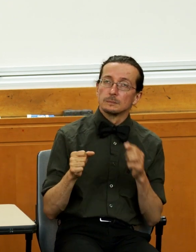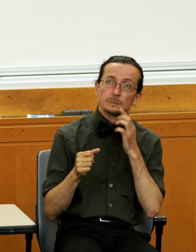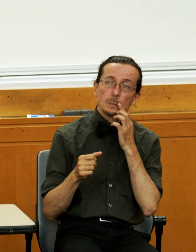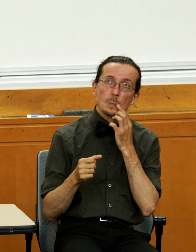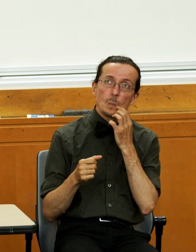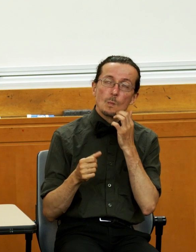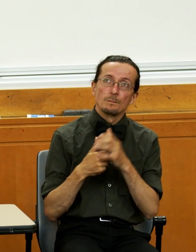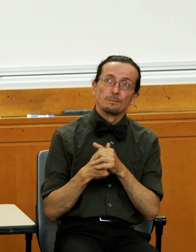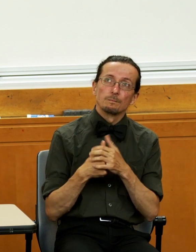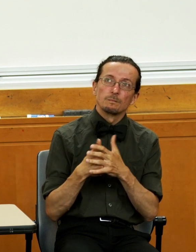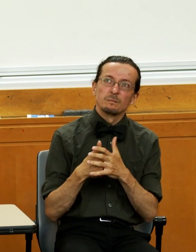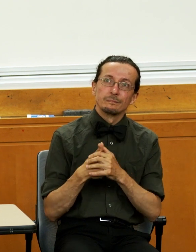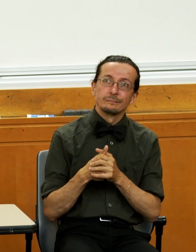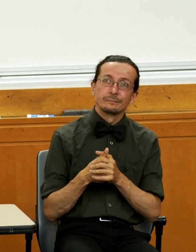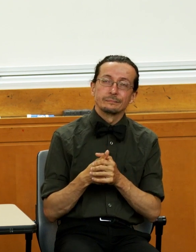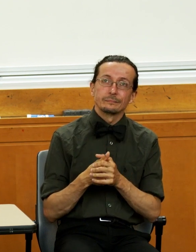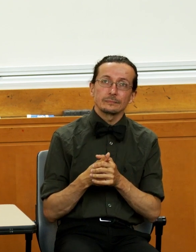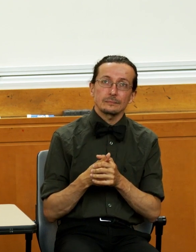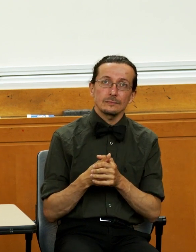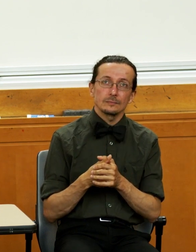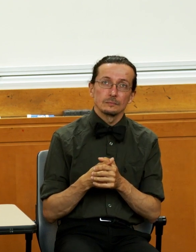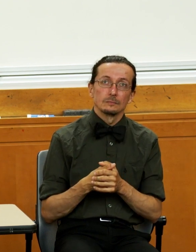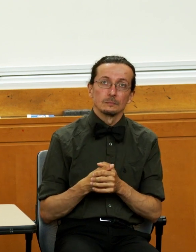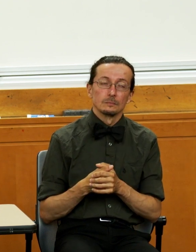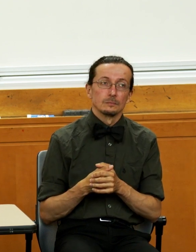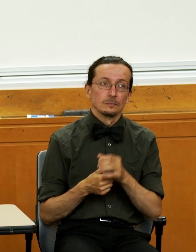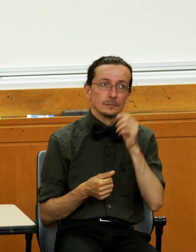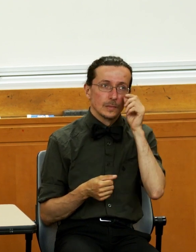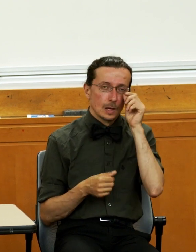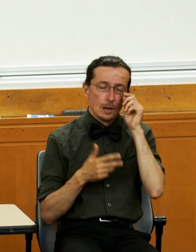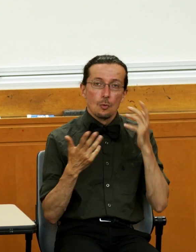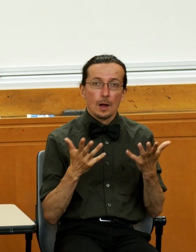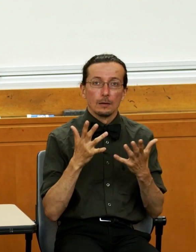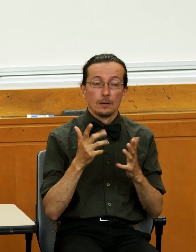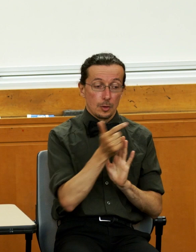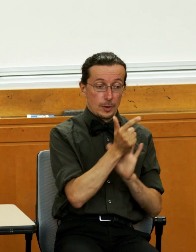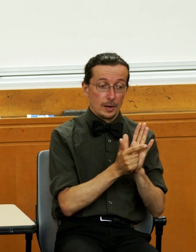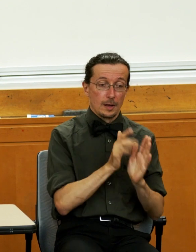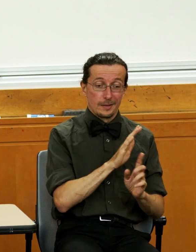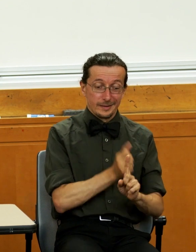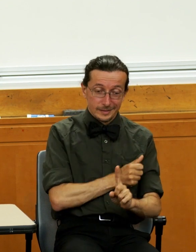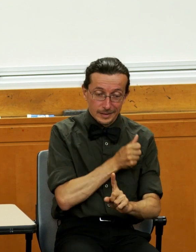you know, kind of…that understanding…well, the impact of the law on their clients or